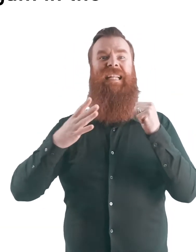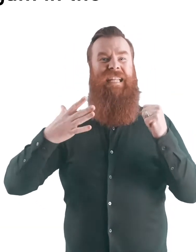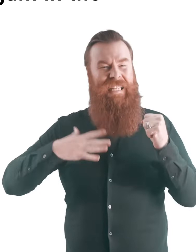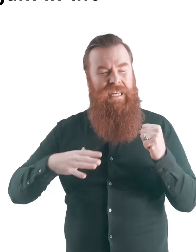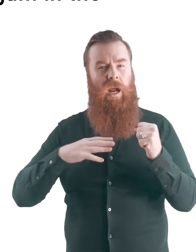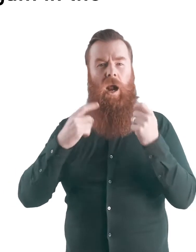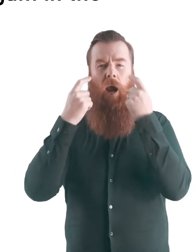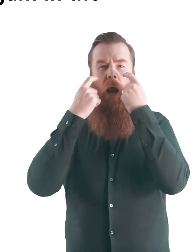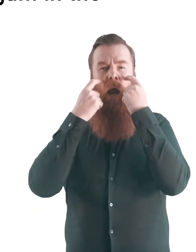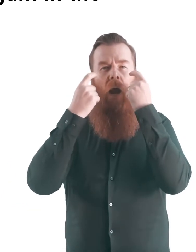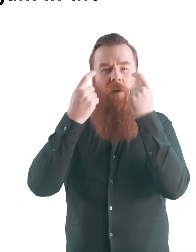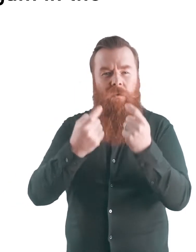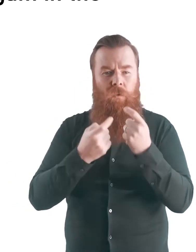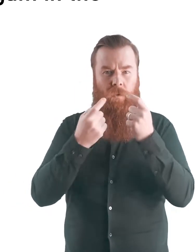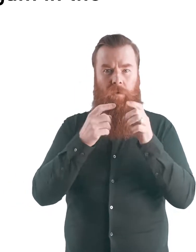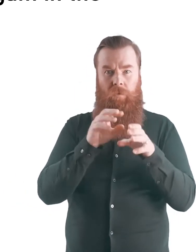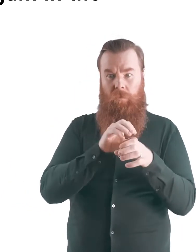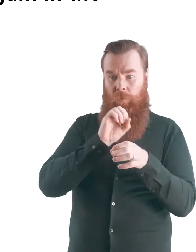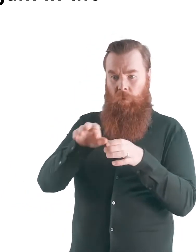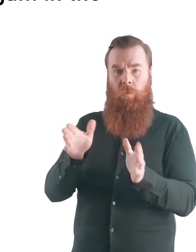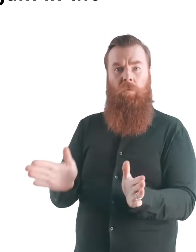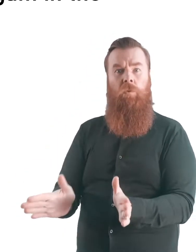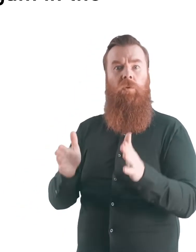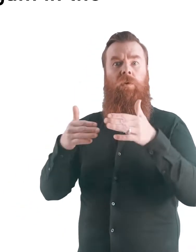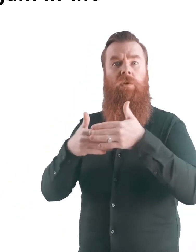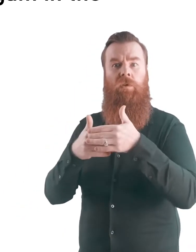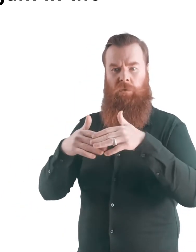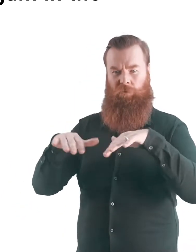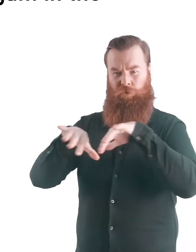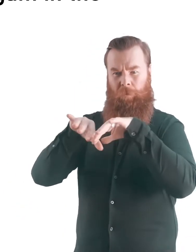thrown away carefully to protect the environment.